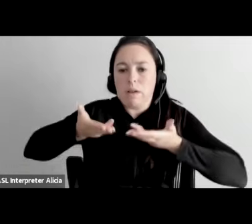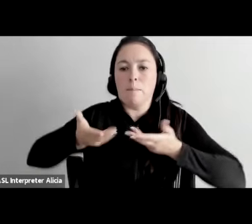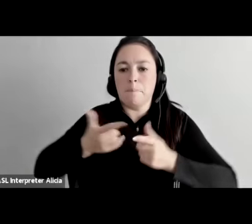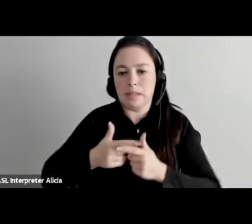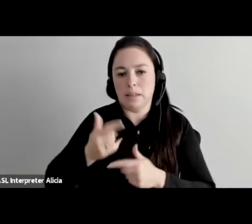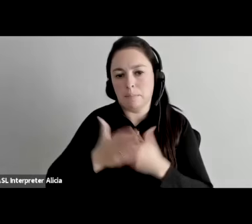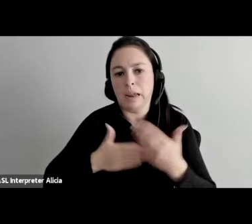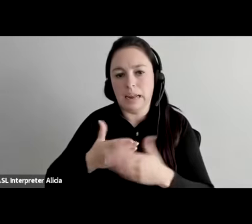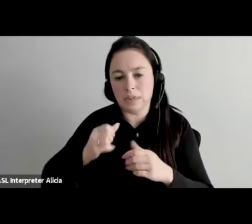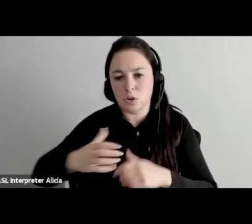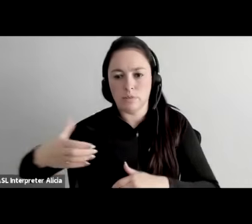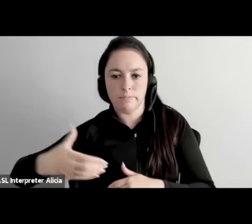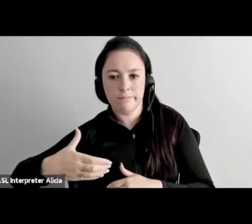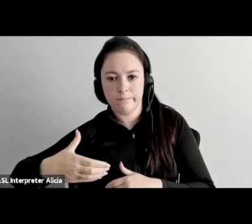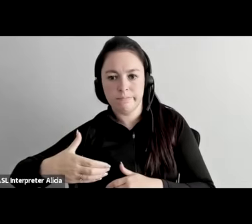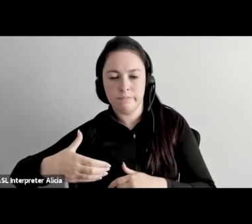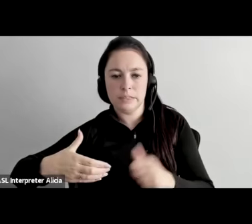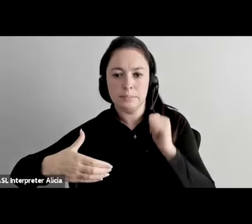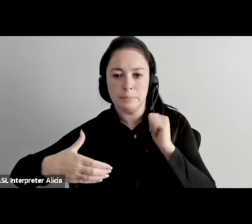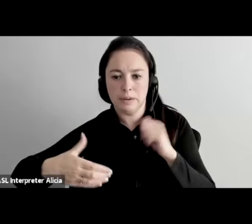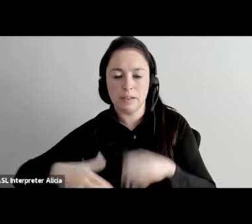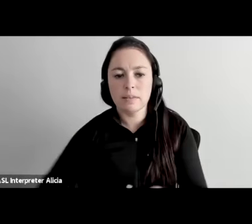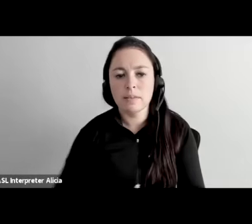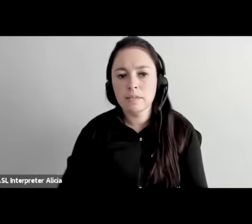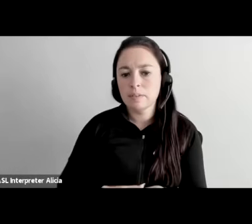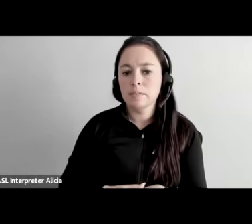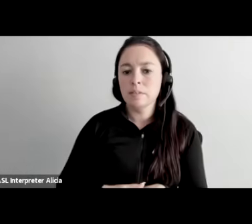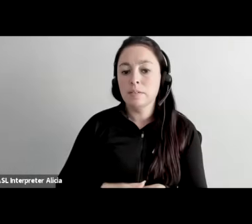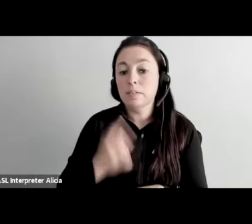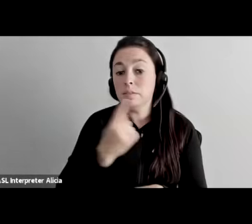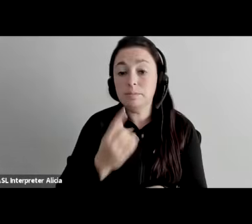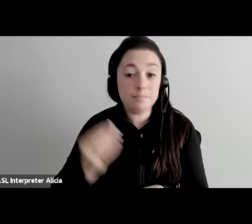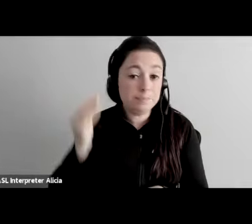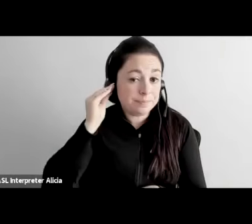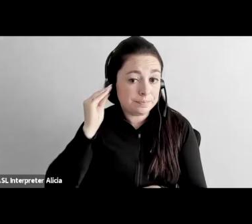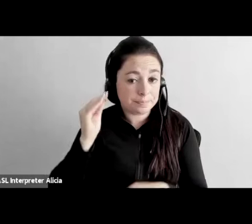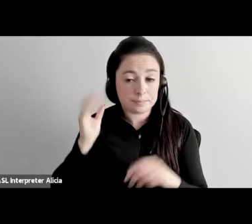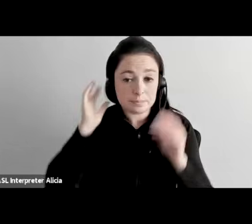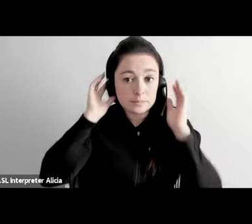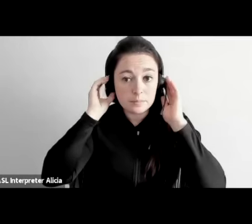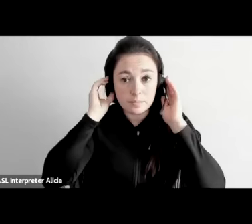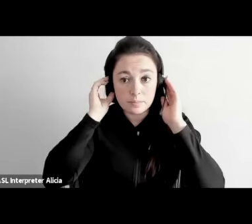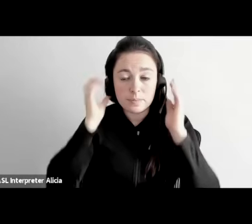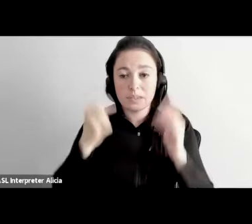Something to keep in mind for people with dwarfism, we don't have the ability to stabilize ourselves by